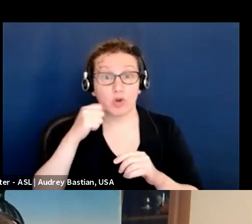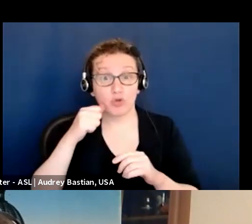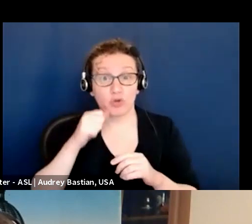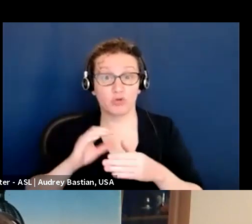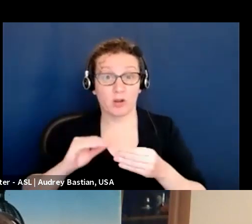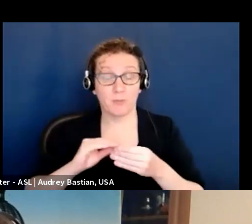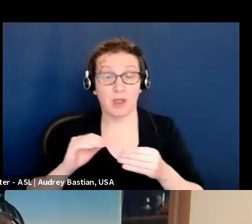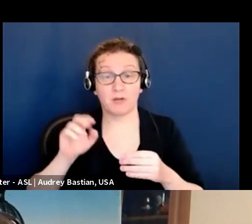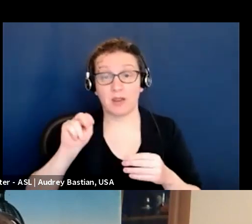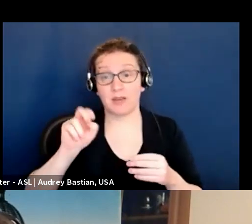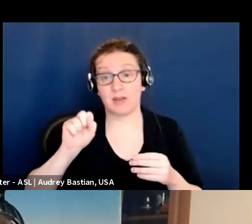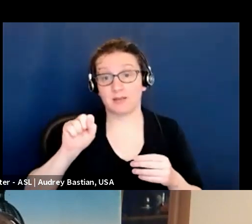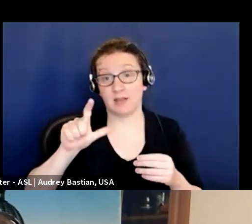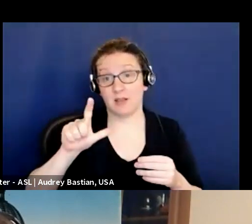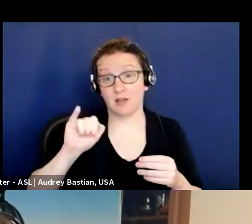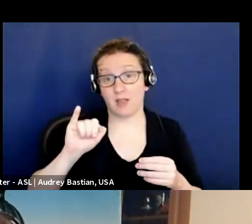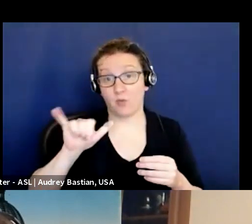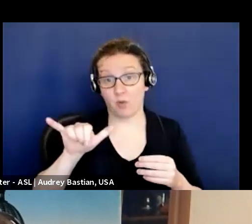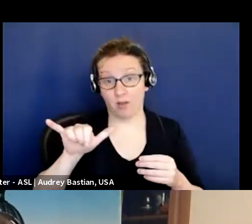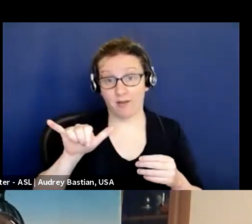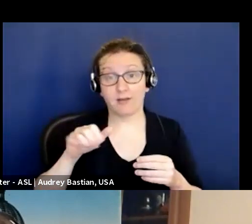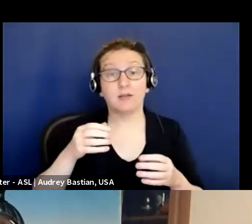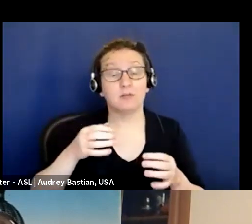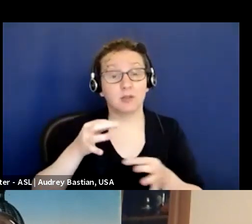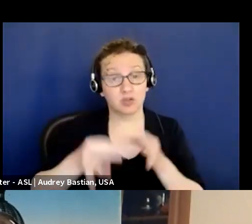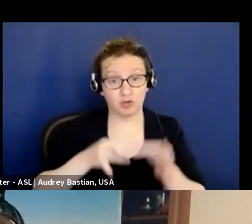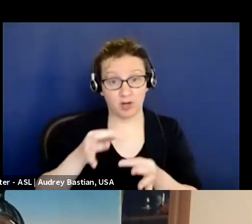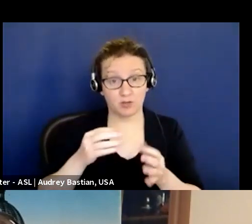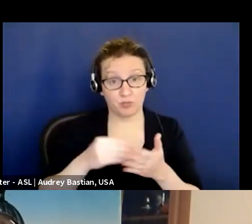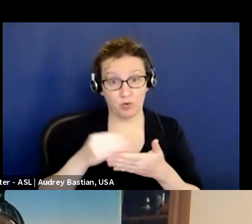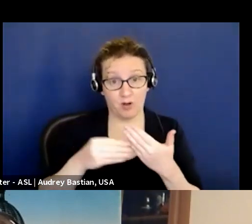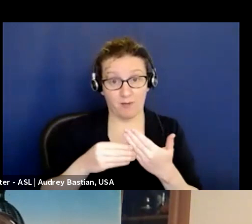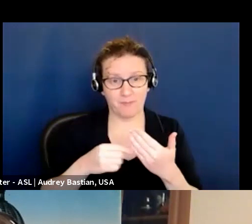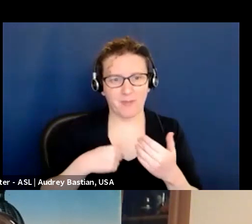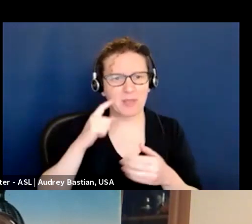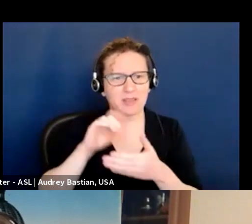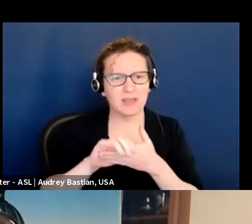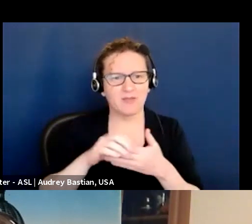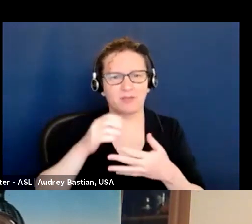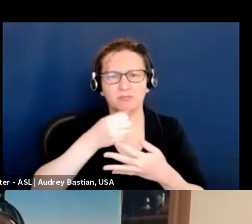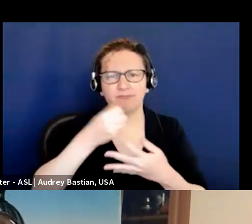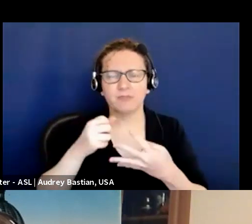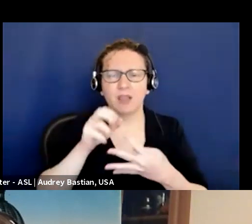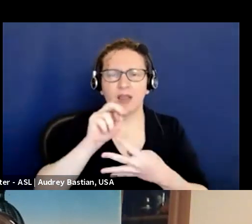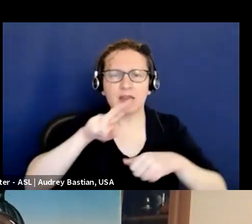NSLIY exchange. That is, I believe it stands for National Security Language Initiative.